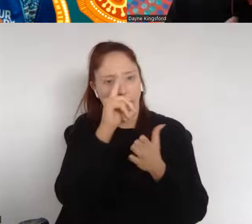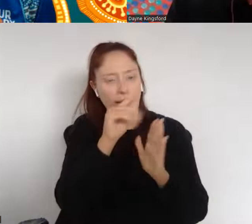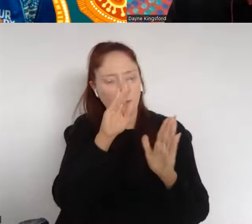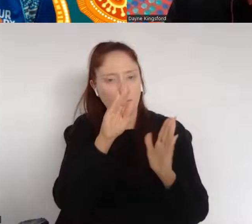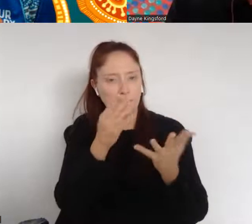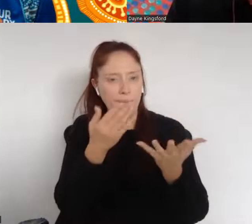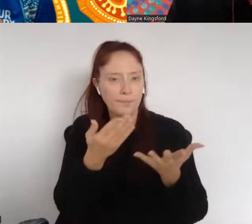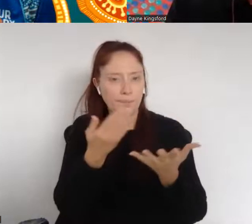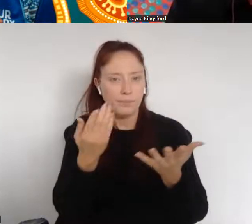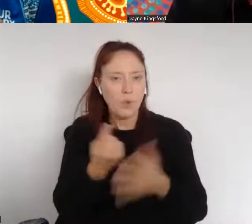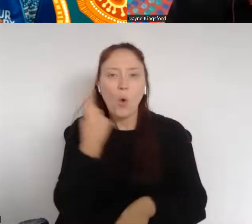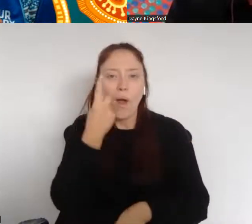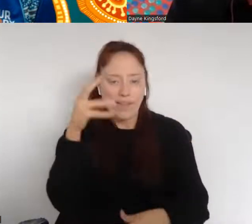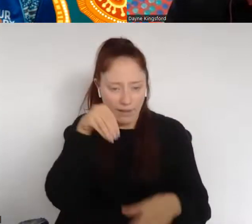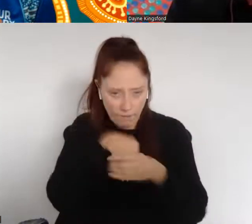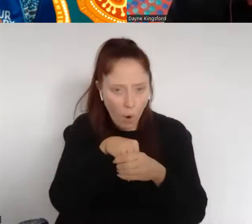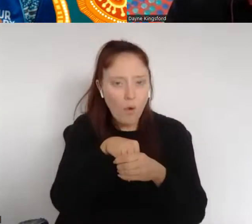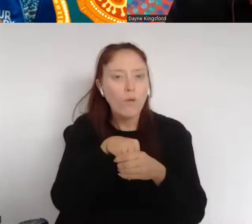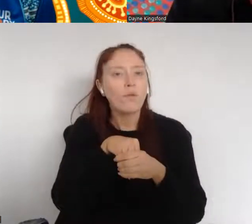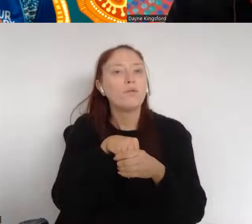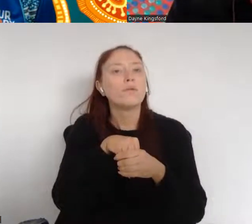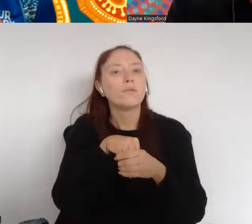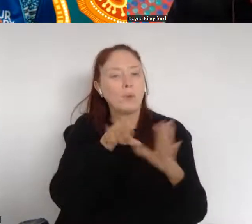with who is involved in the proceedings and what information is available. The definition